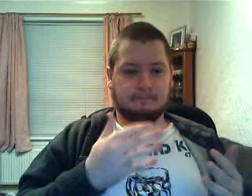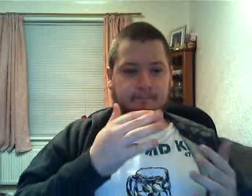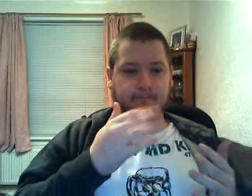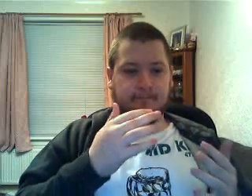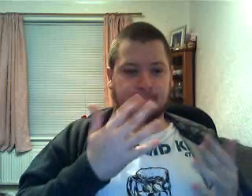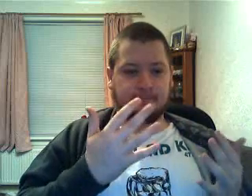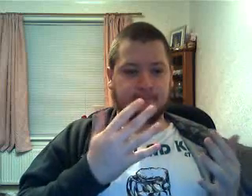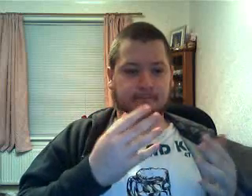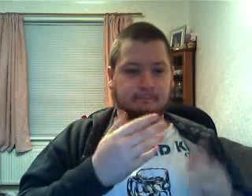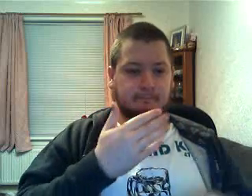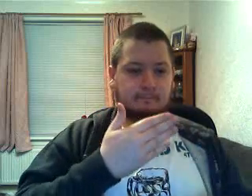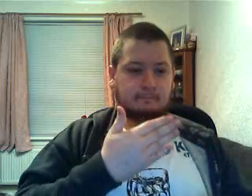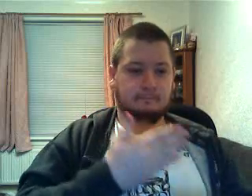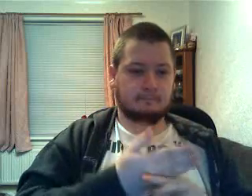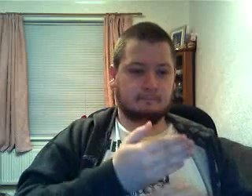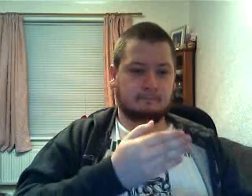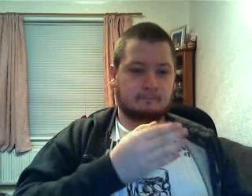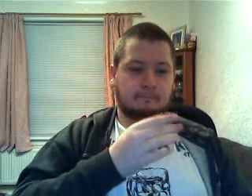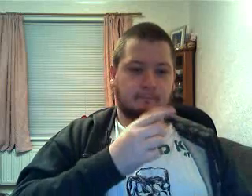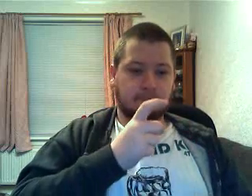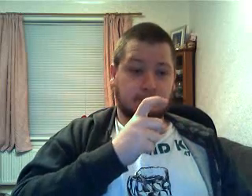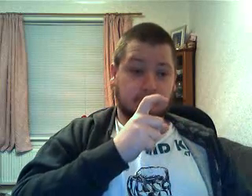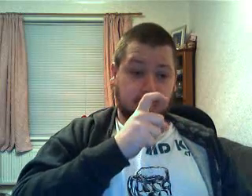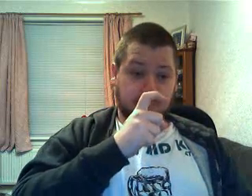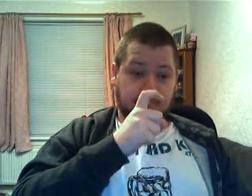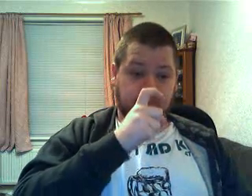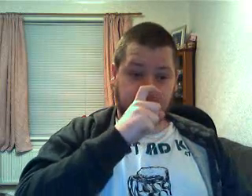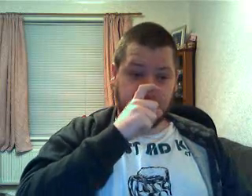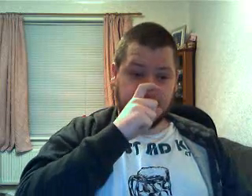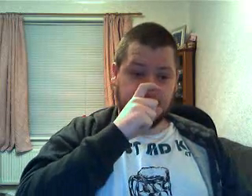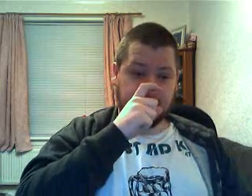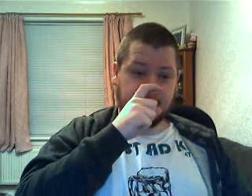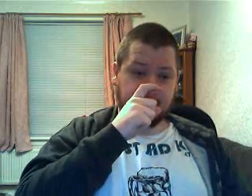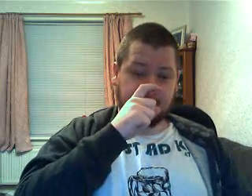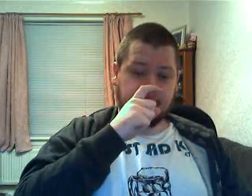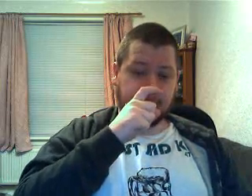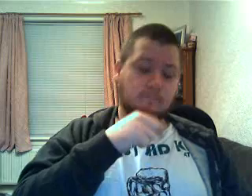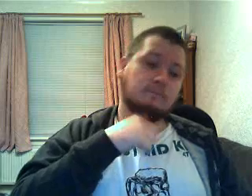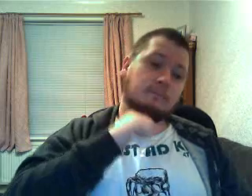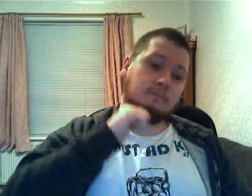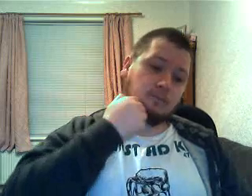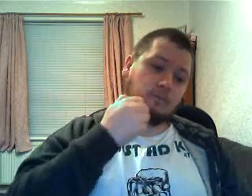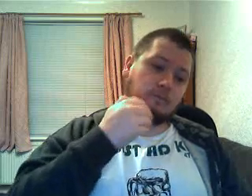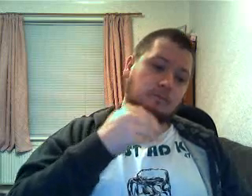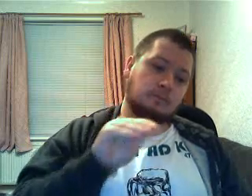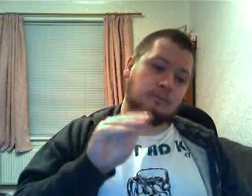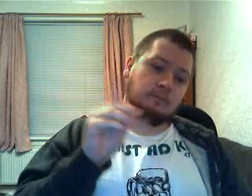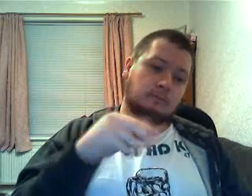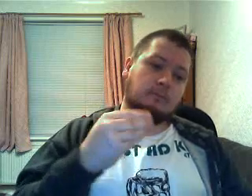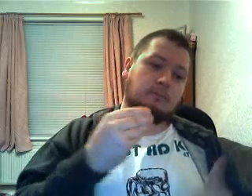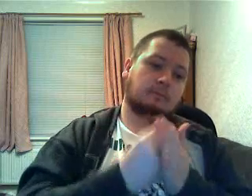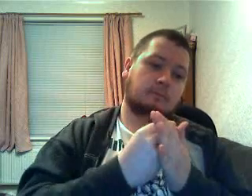Anyway on Saturday I will go